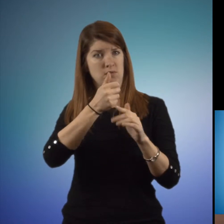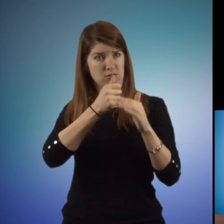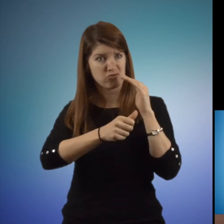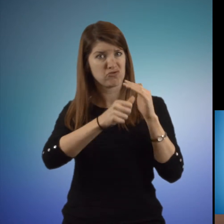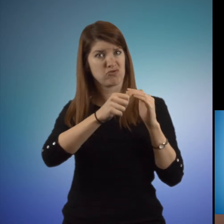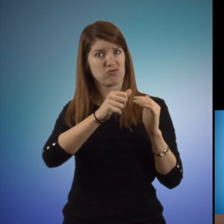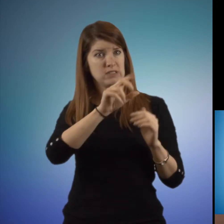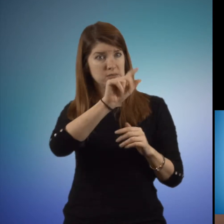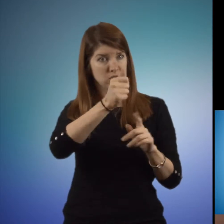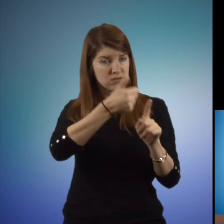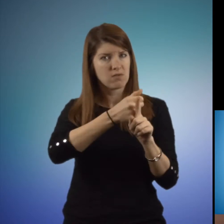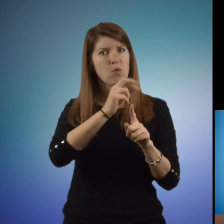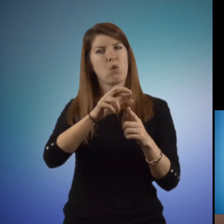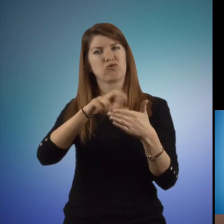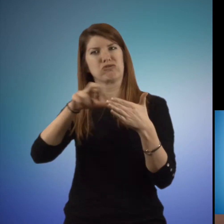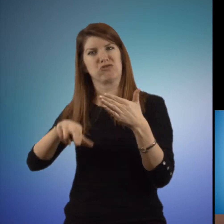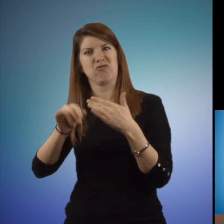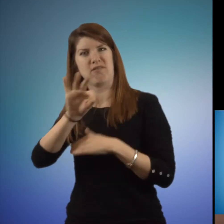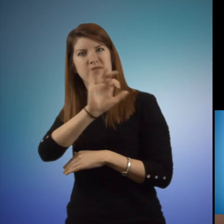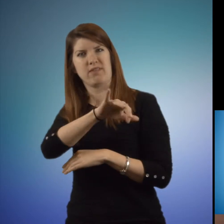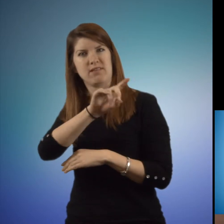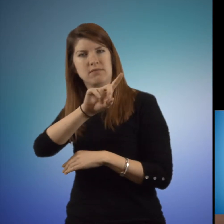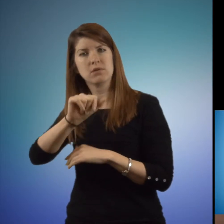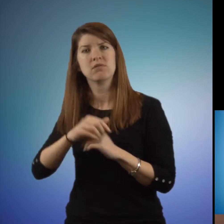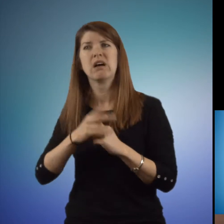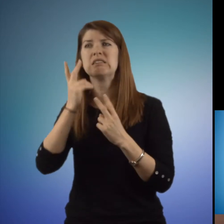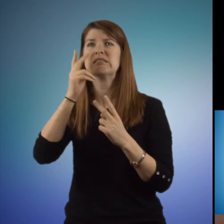And what I see in many states is that a child who is deaf